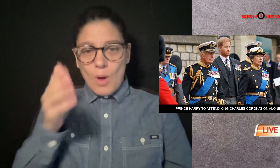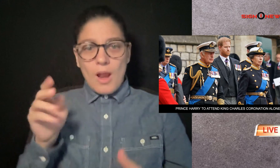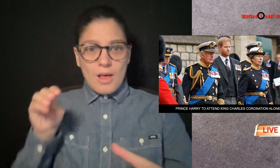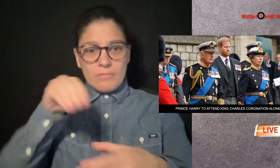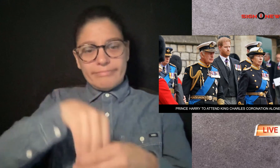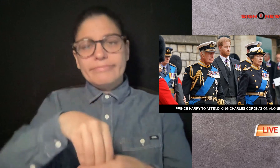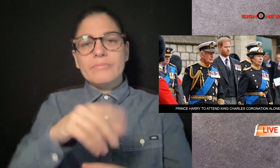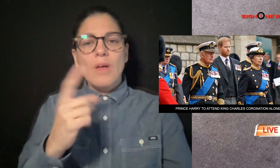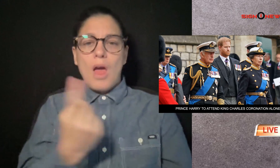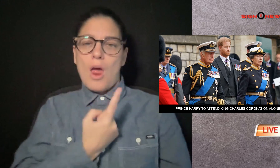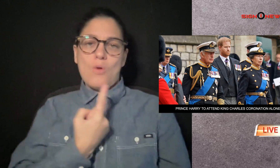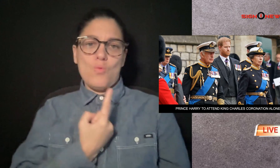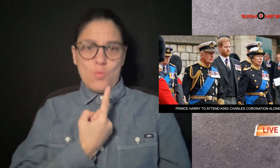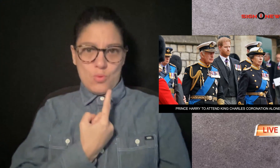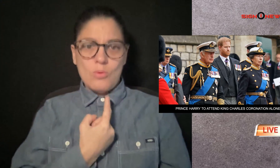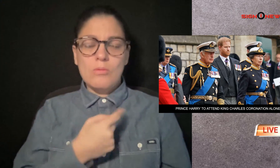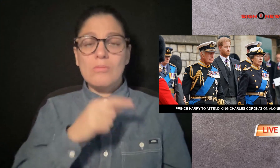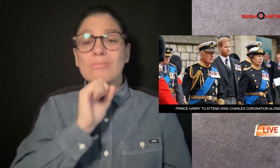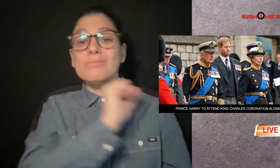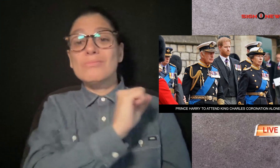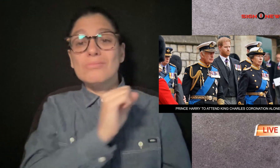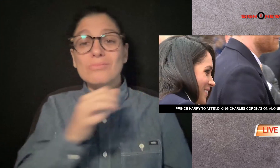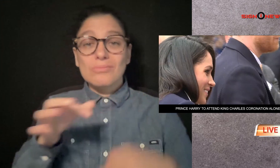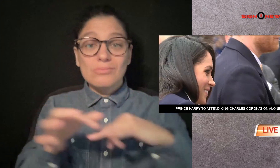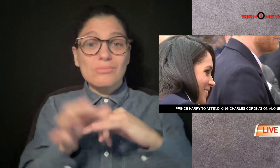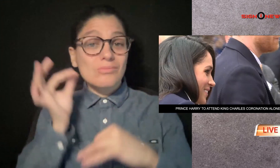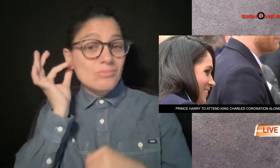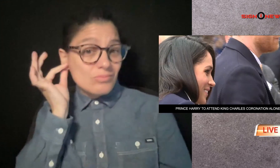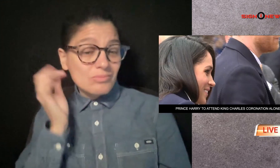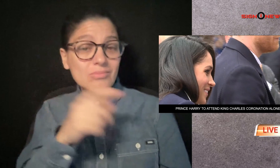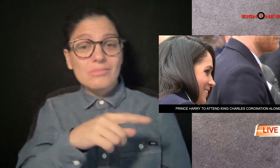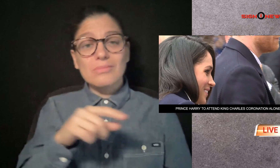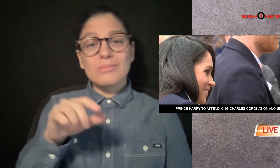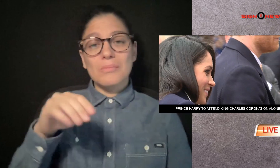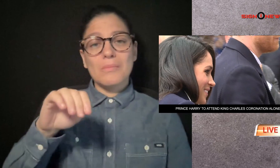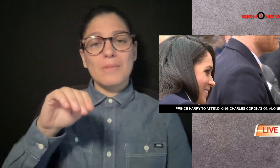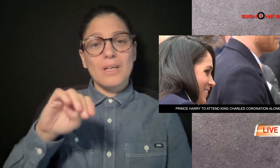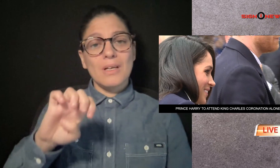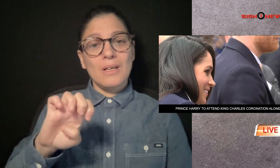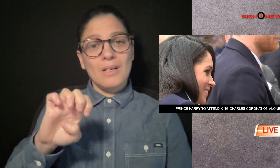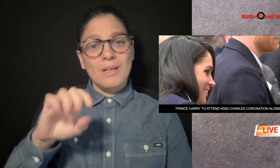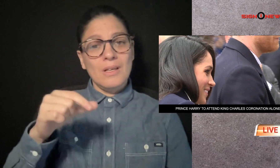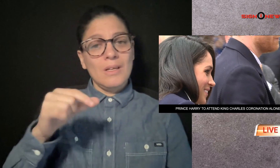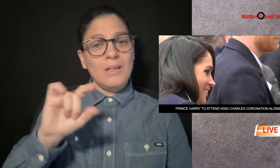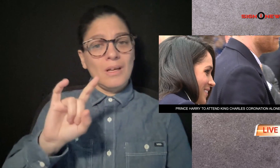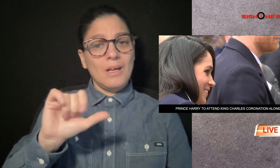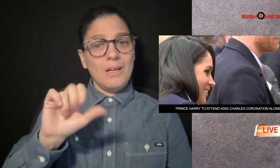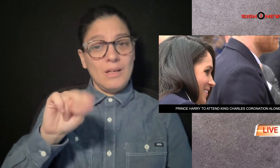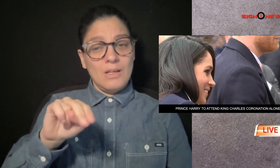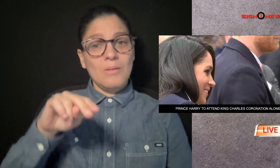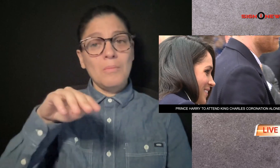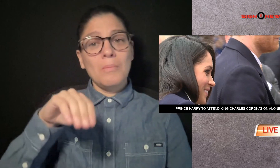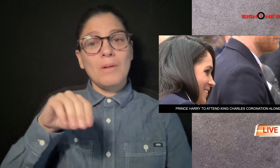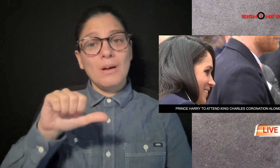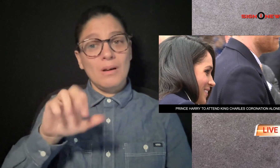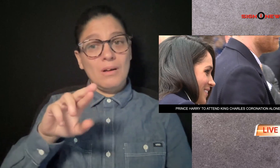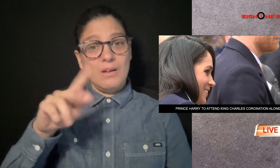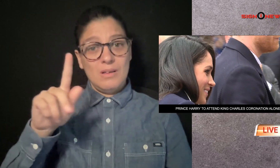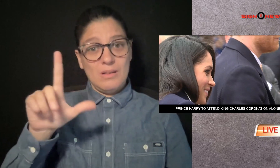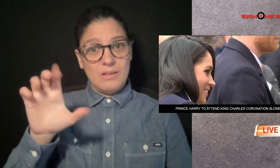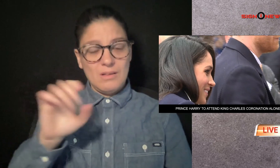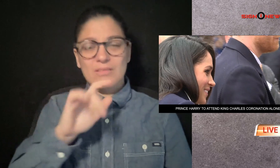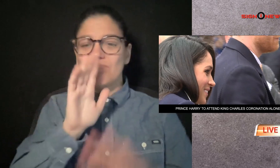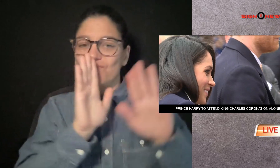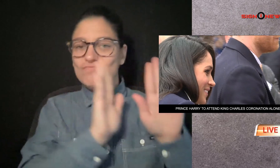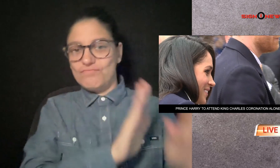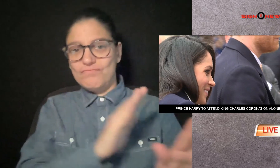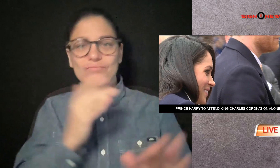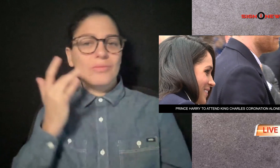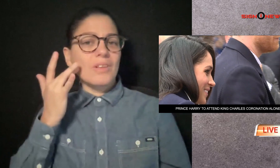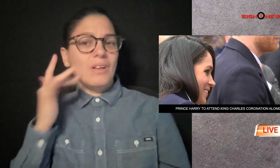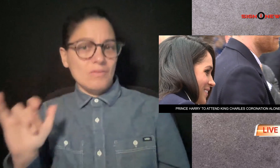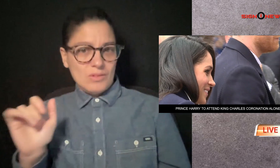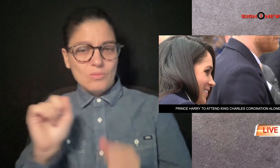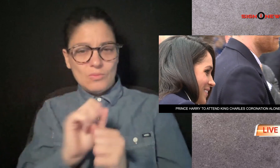attending the event alone and that his wife Meghan Markle will stay back in California